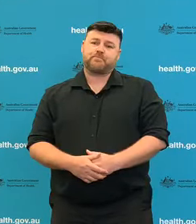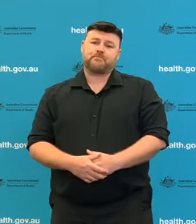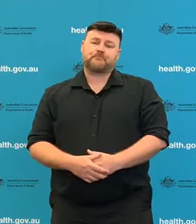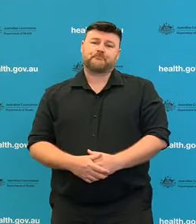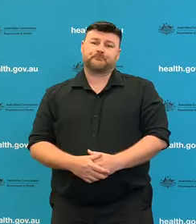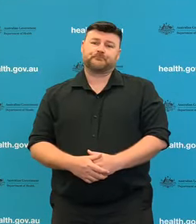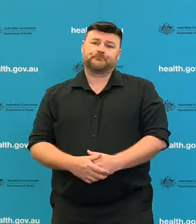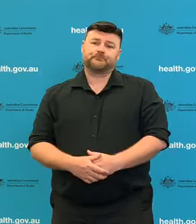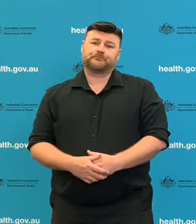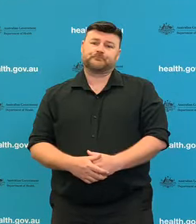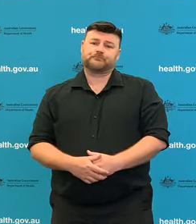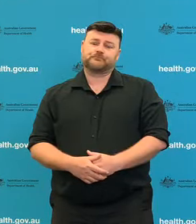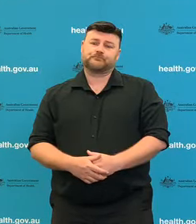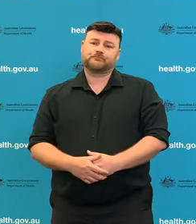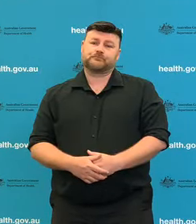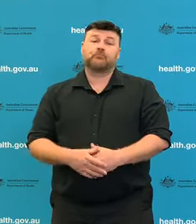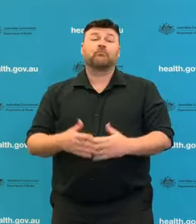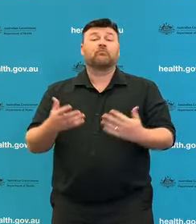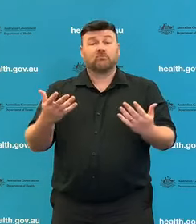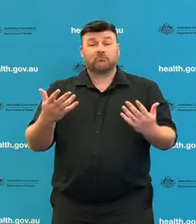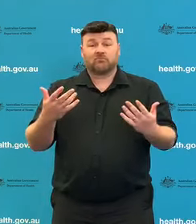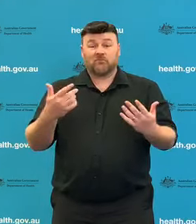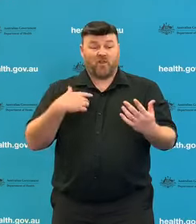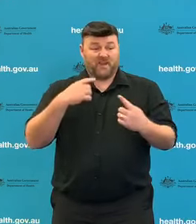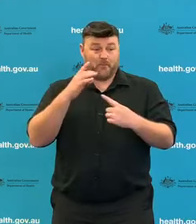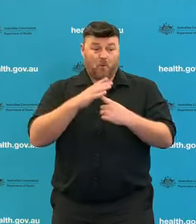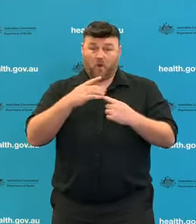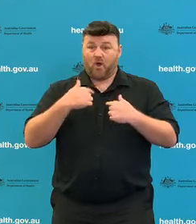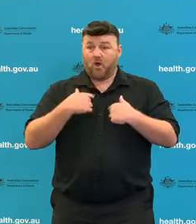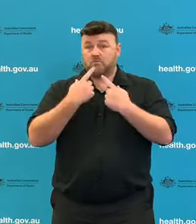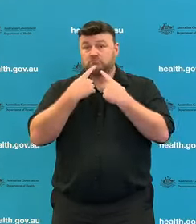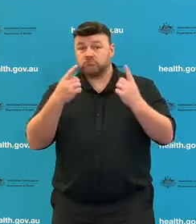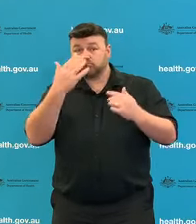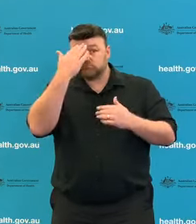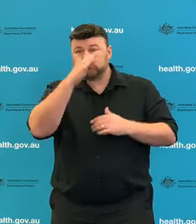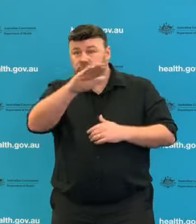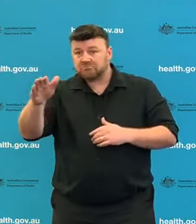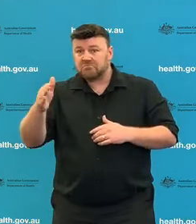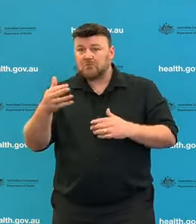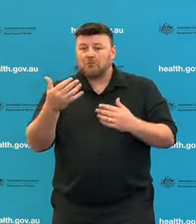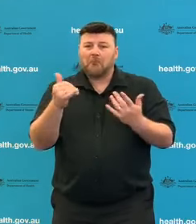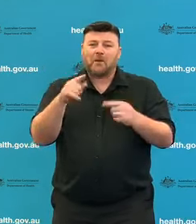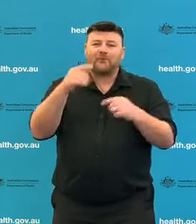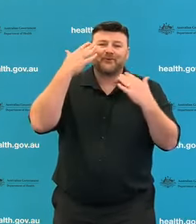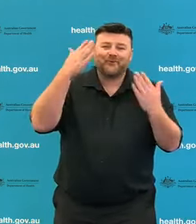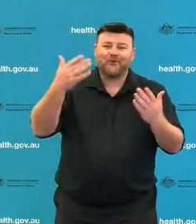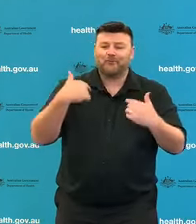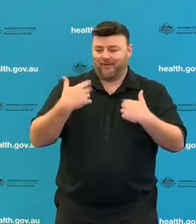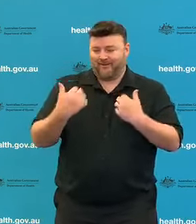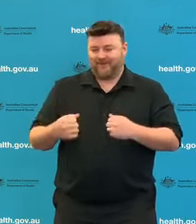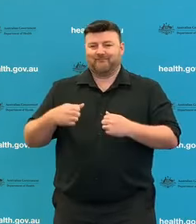It's important probably for me to remind everyone also in case you didn't know that it's Father's Day this Sunday.